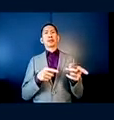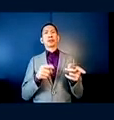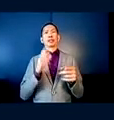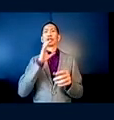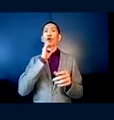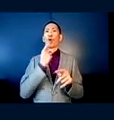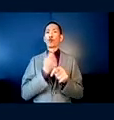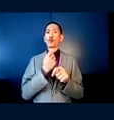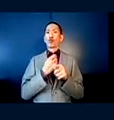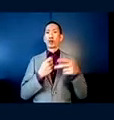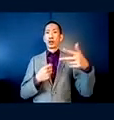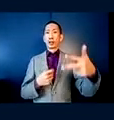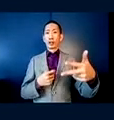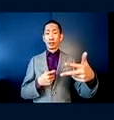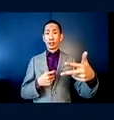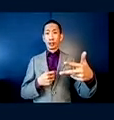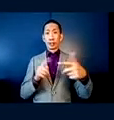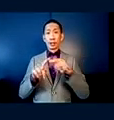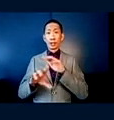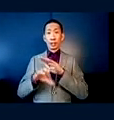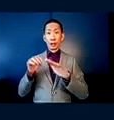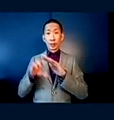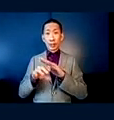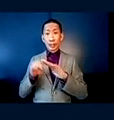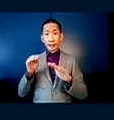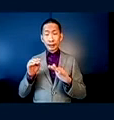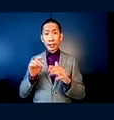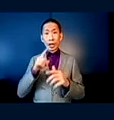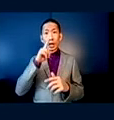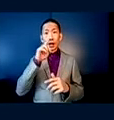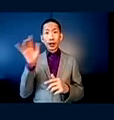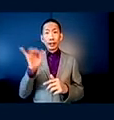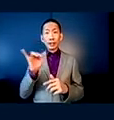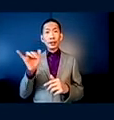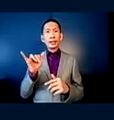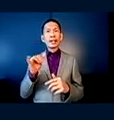THIS OLD TRUCK. AND THIS OLD TRUCK TO AN OUTSIDER LOOKS LIKE SOMETHING